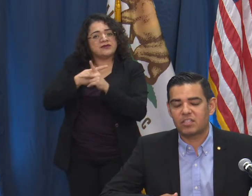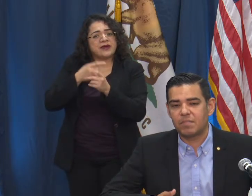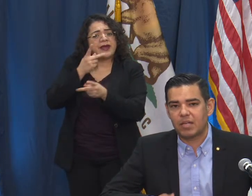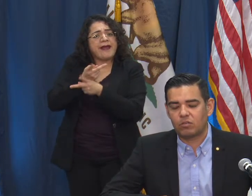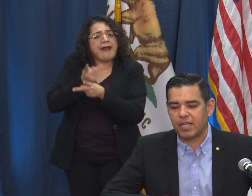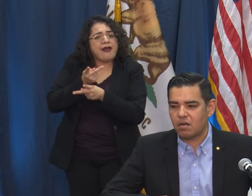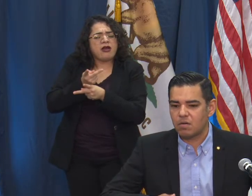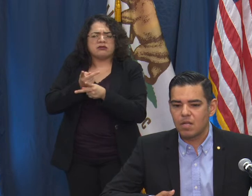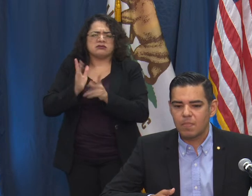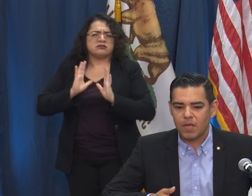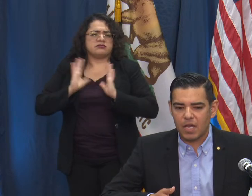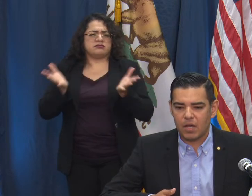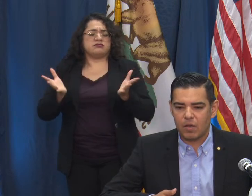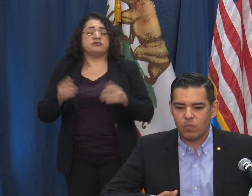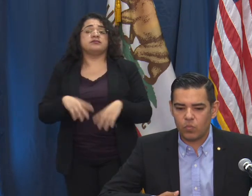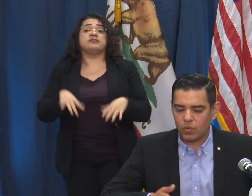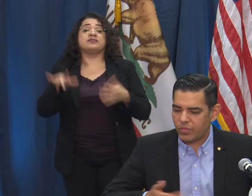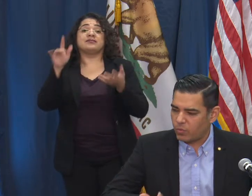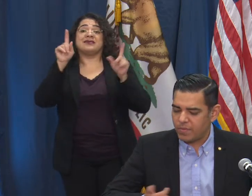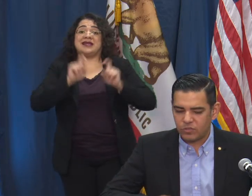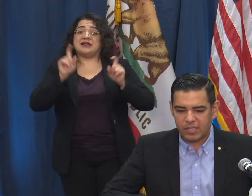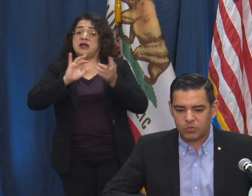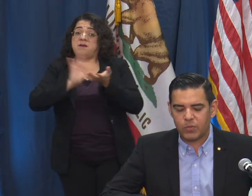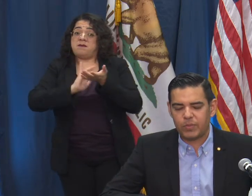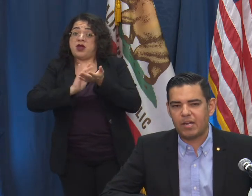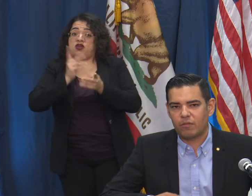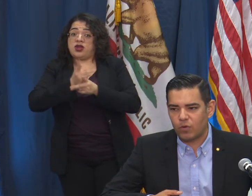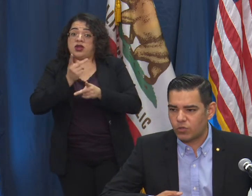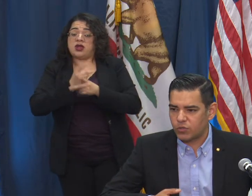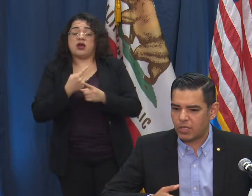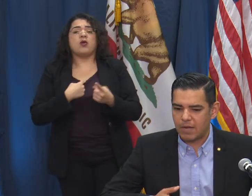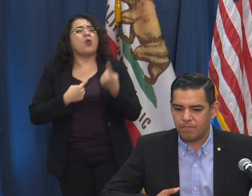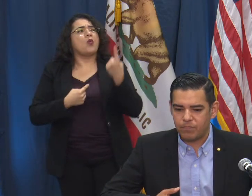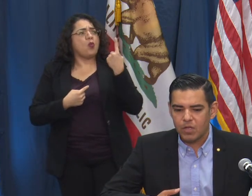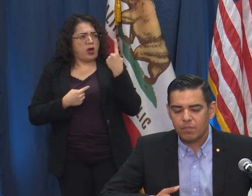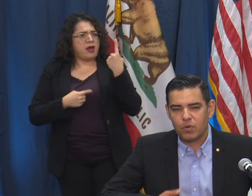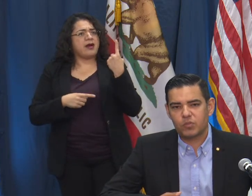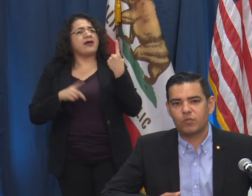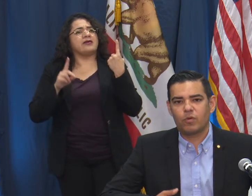and to medical care, I think we mentioned last week, we had our first person